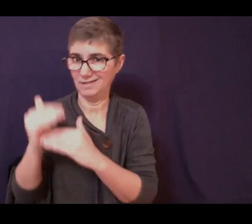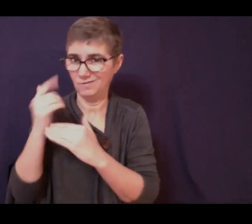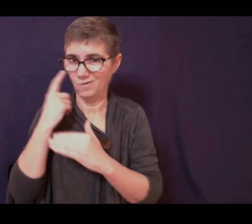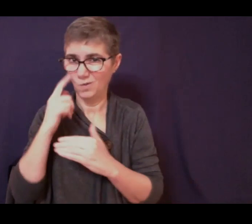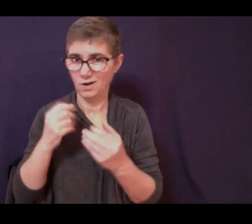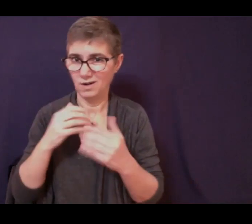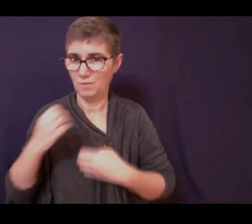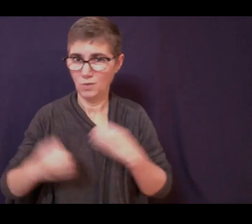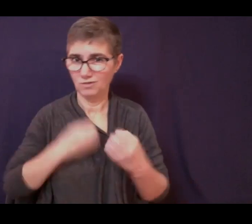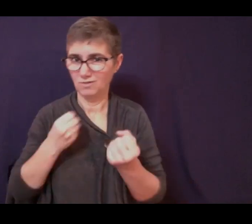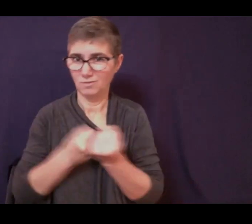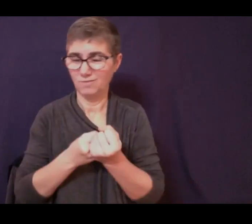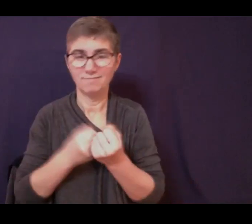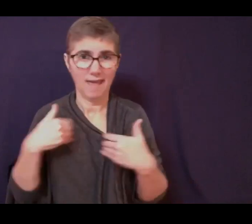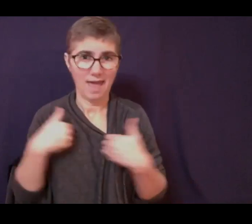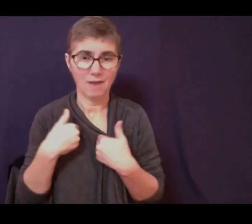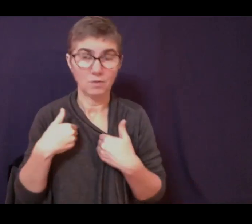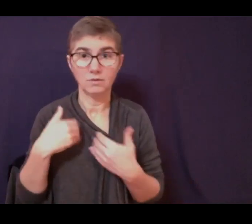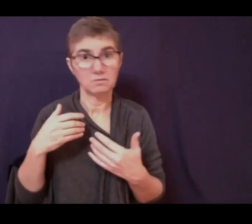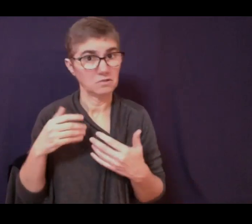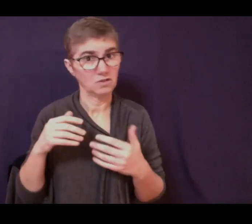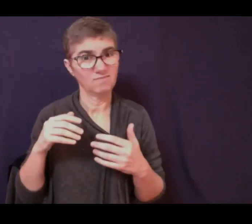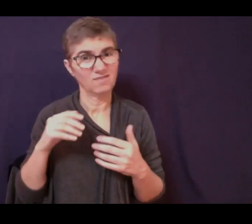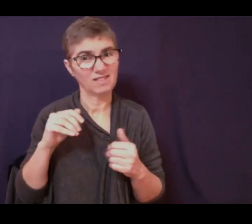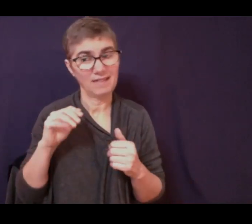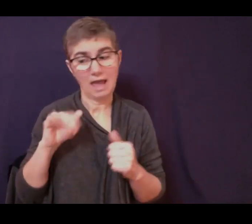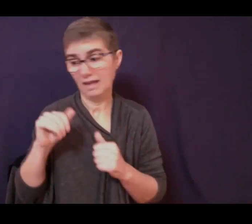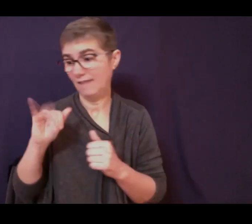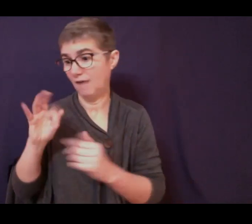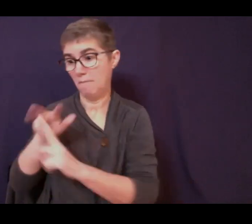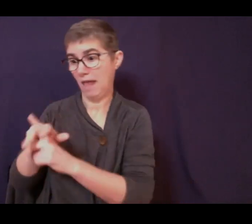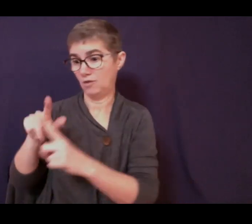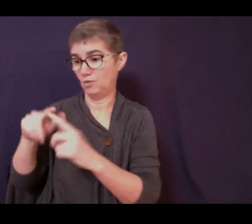argument that you know that those would apply in the workplace as well the big one that I can think